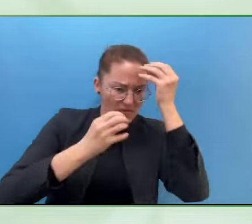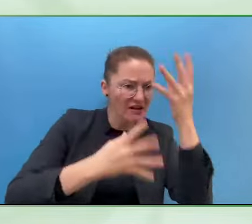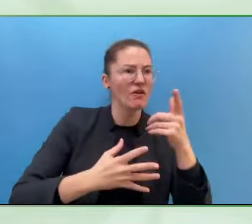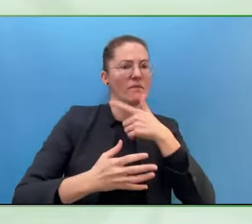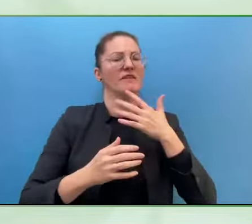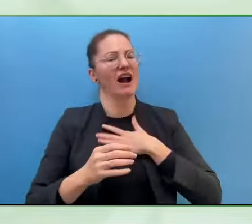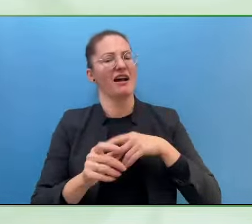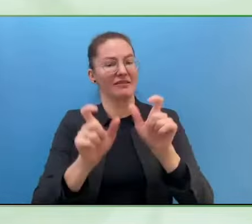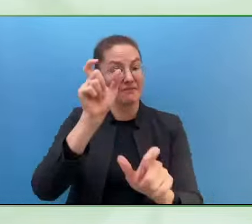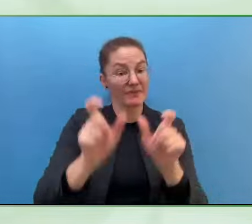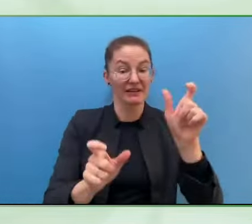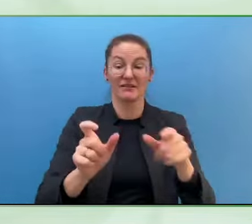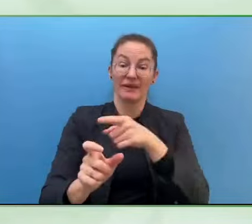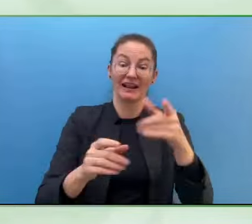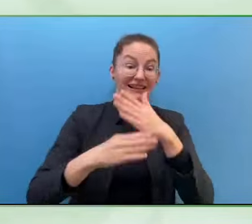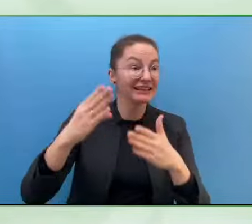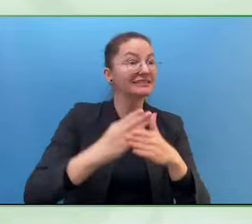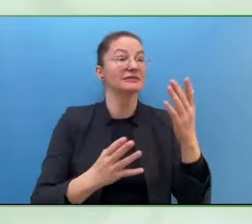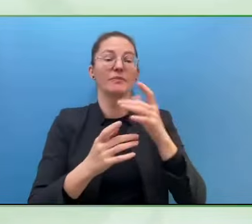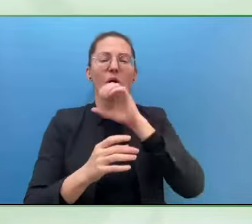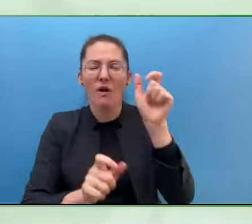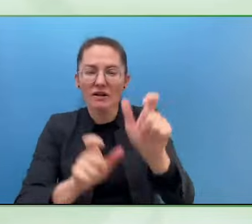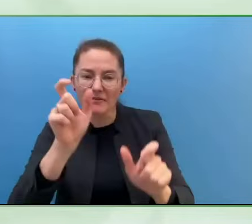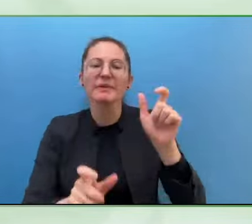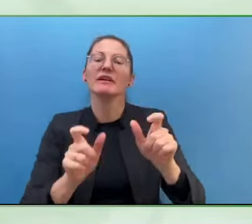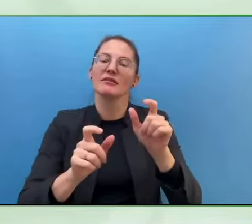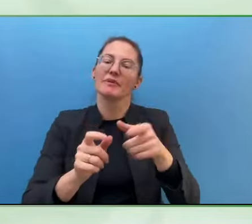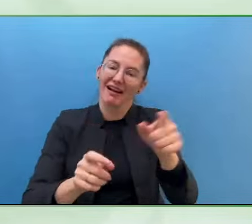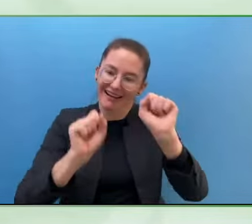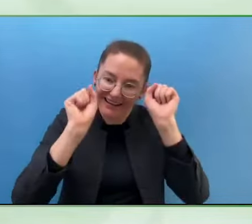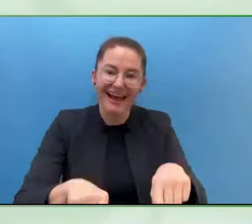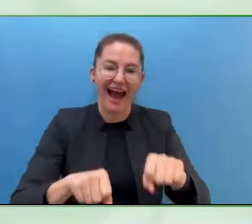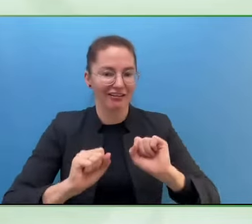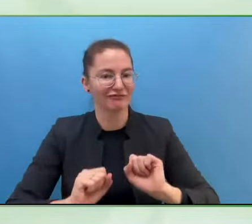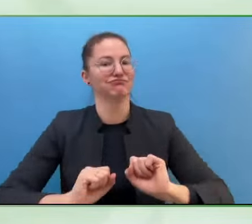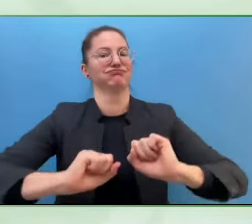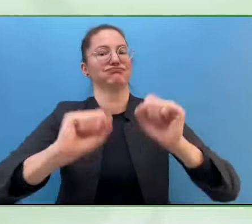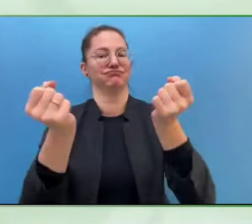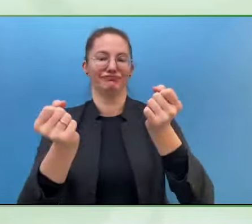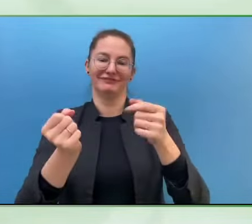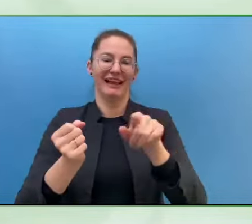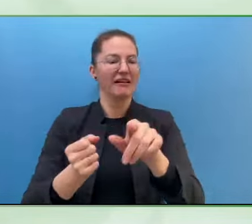There will be branches in the future.